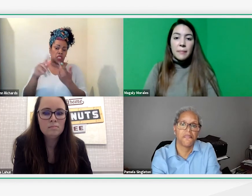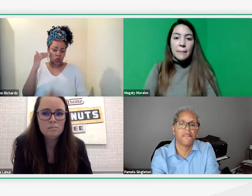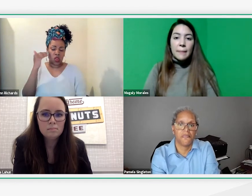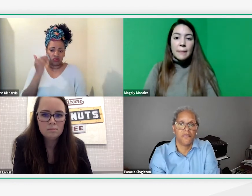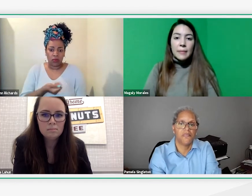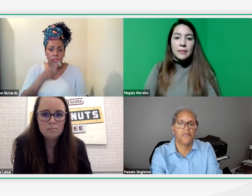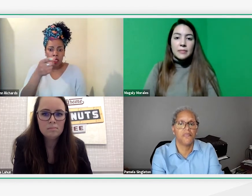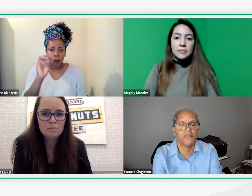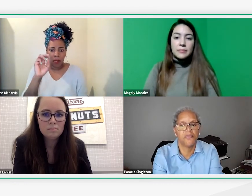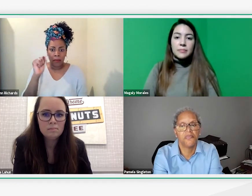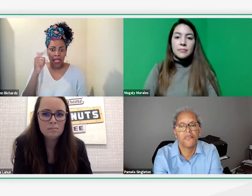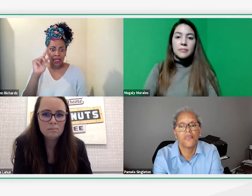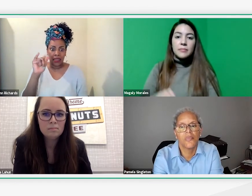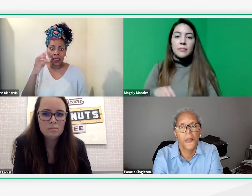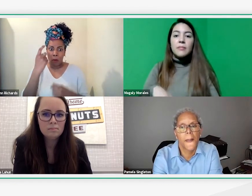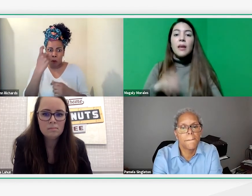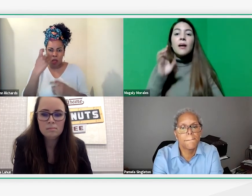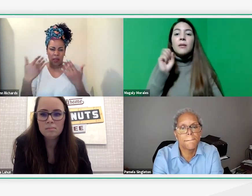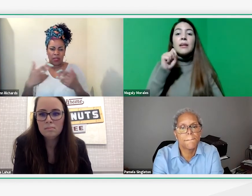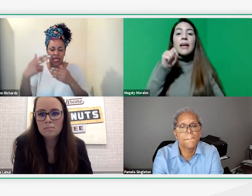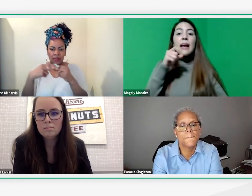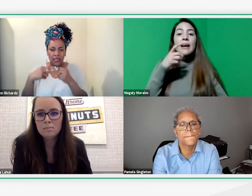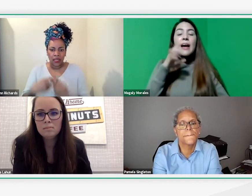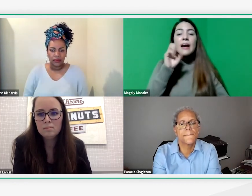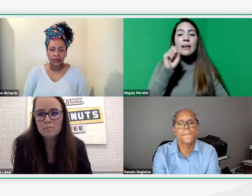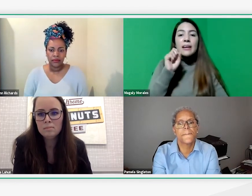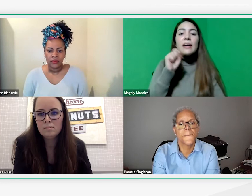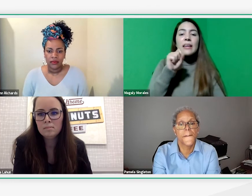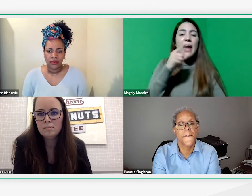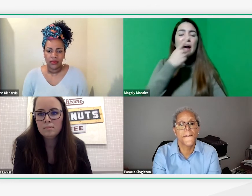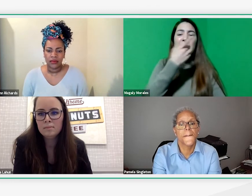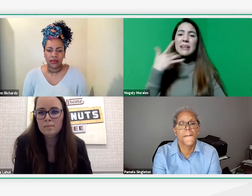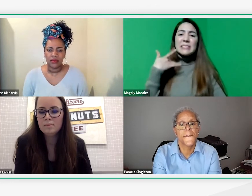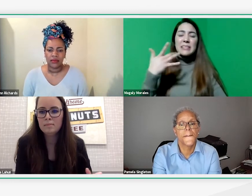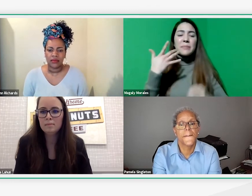Okay, nice. That's good to know. We have one more comment from Magaly, and then